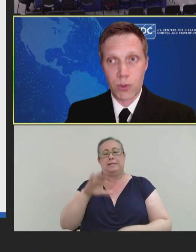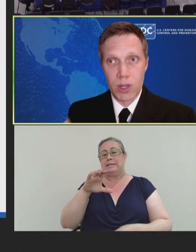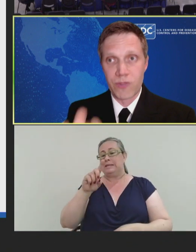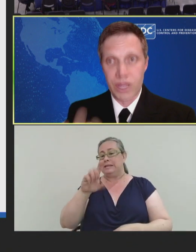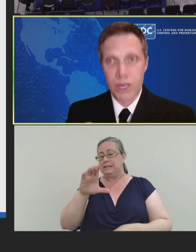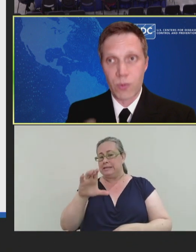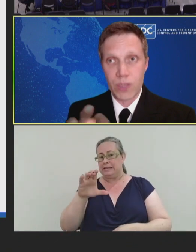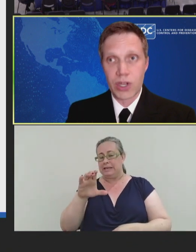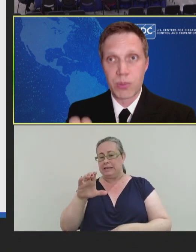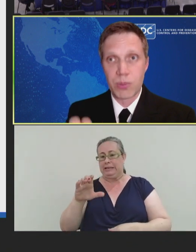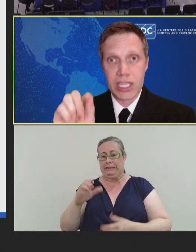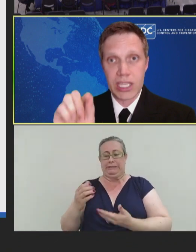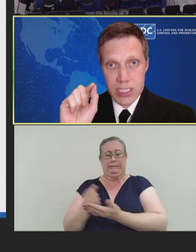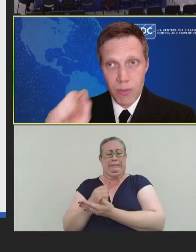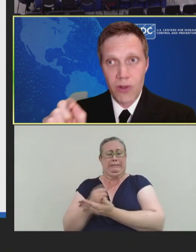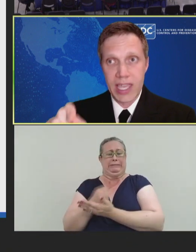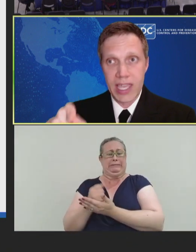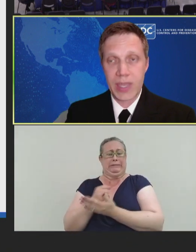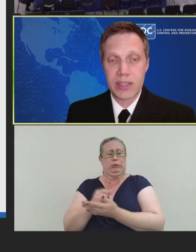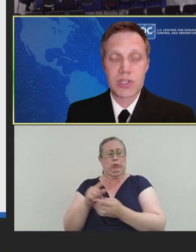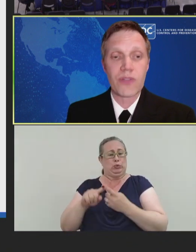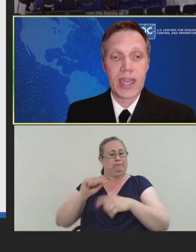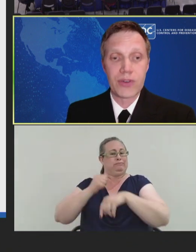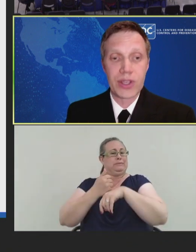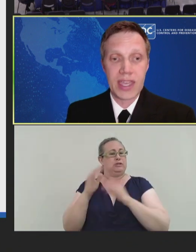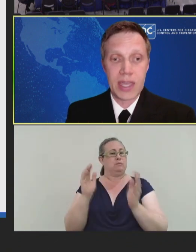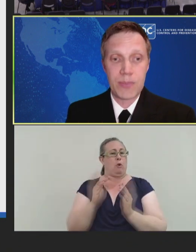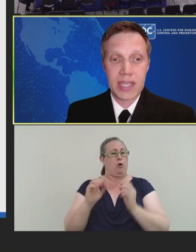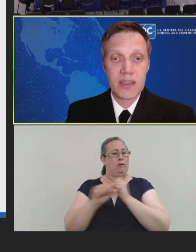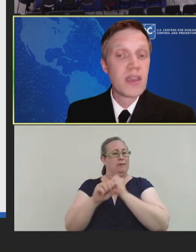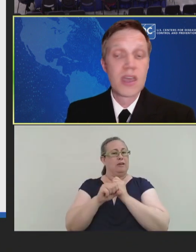what funding that we could, put together a small campaign that was called the Everything campaign.